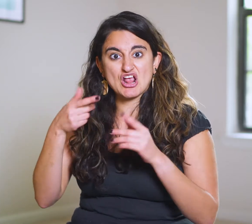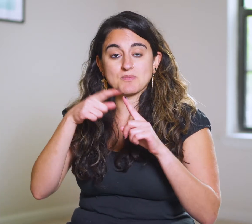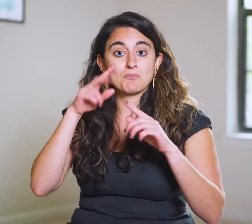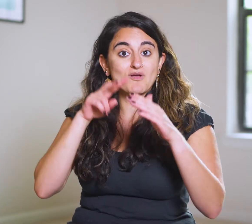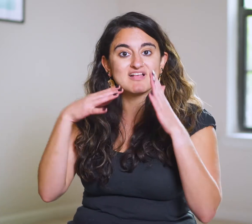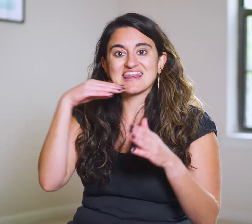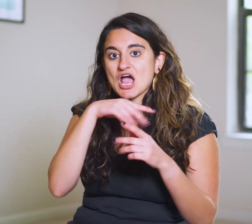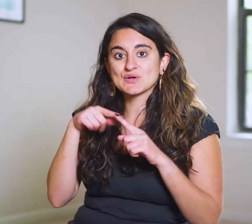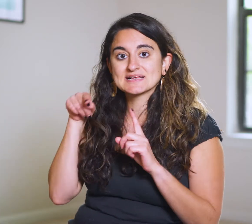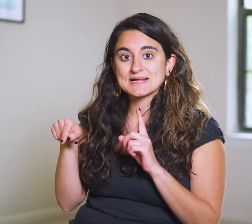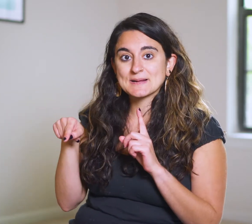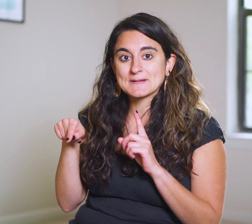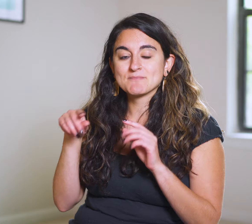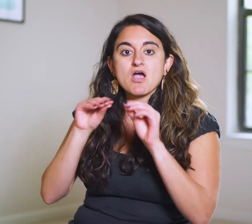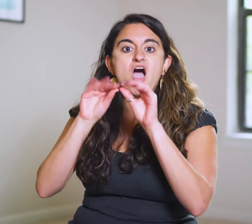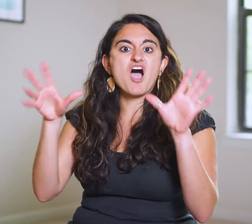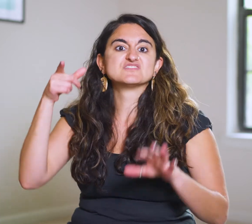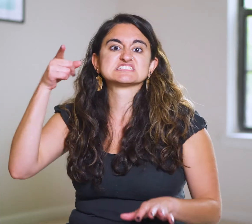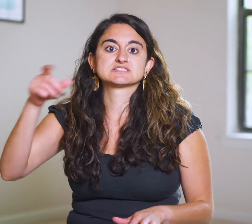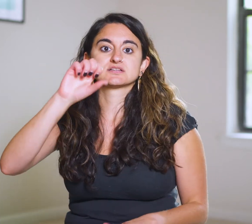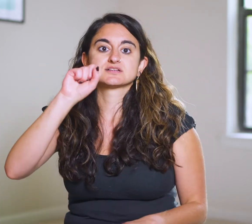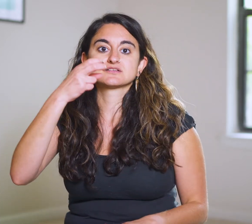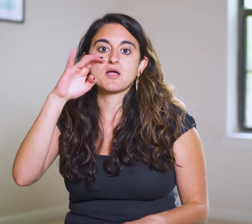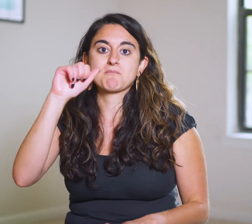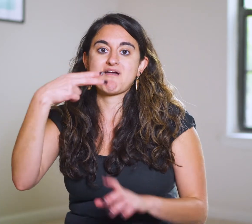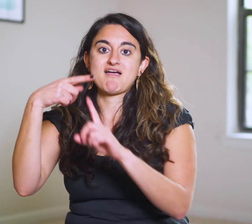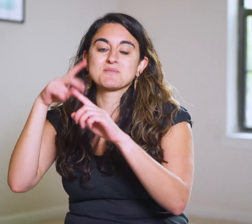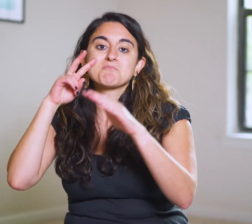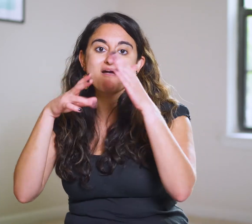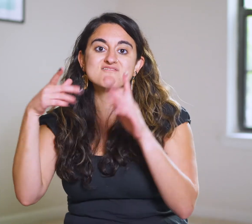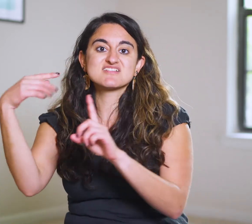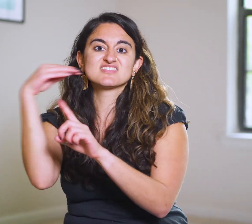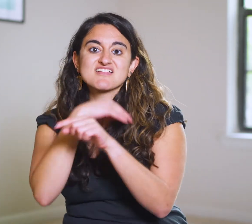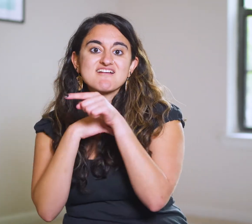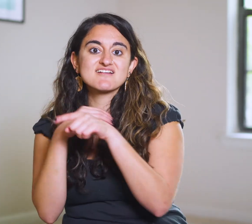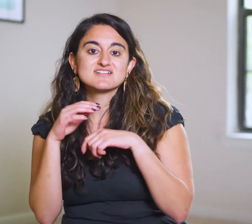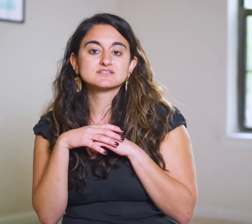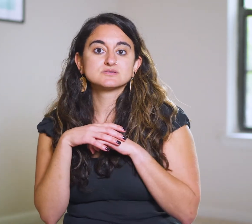the prophet to lie to him—Shemaiah was in on the conspiracy.